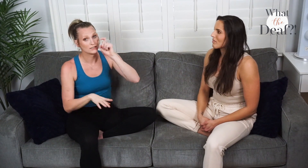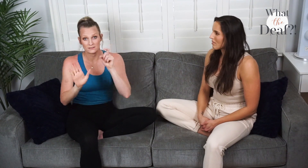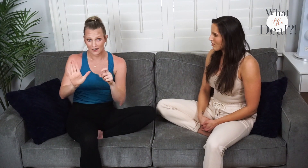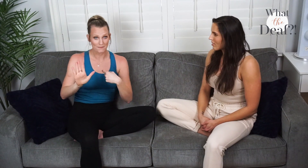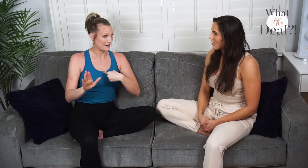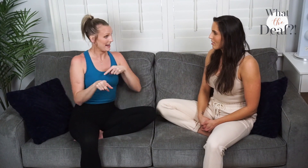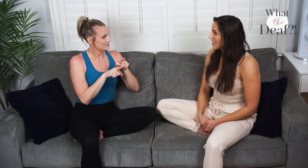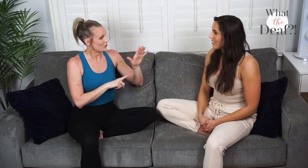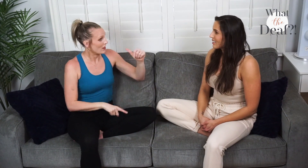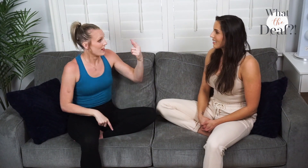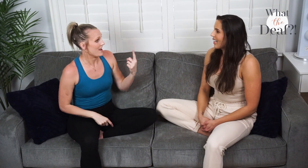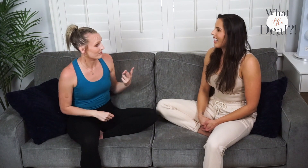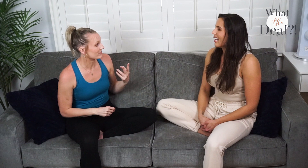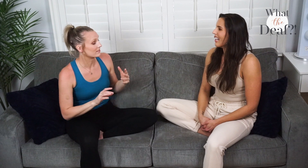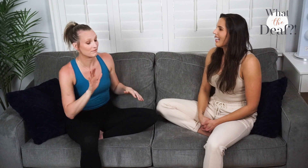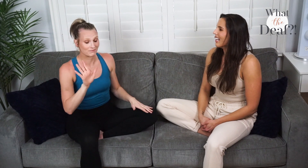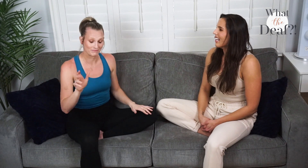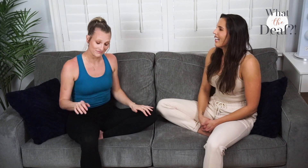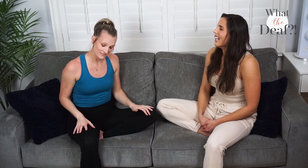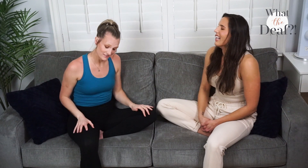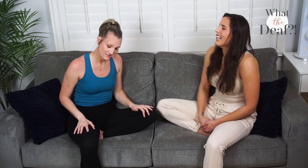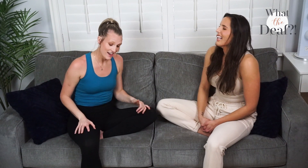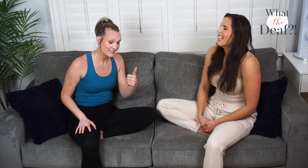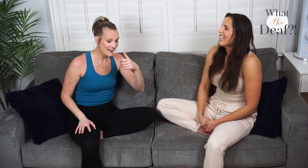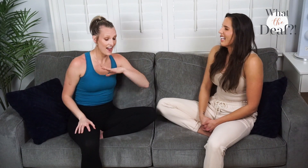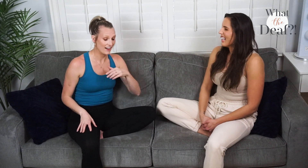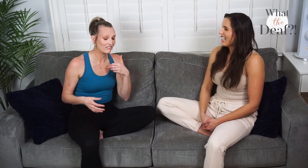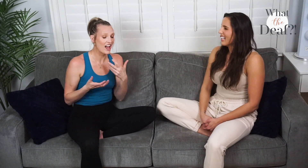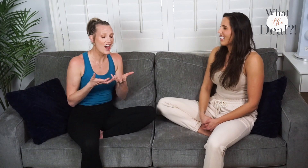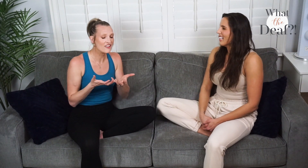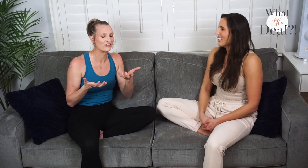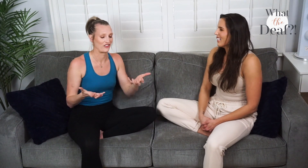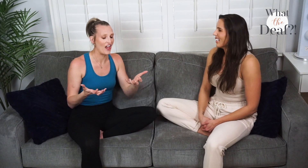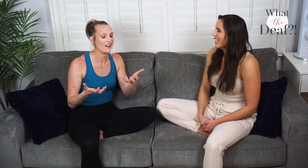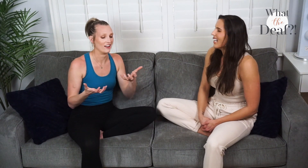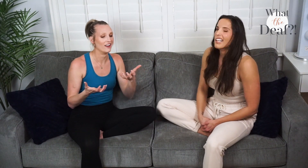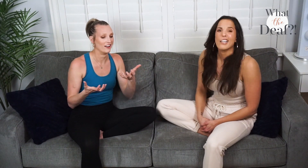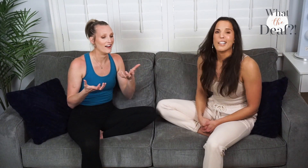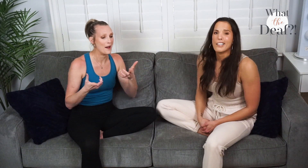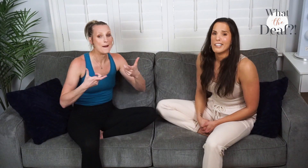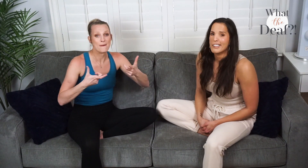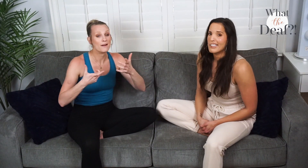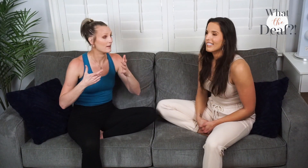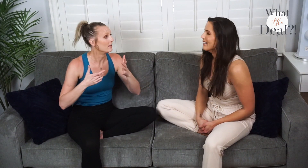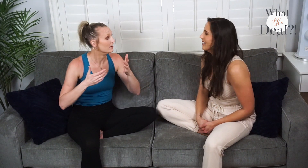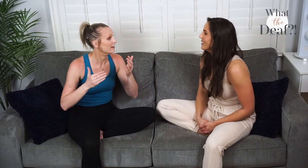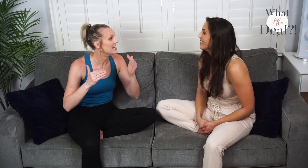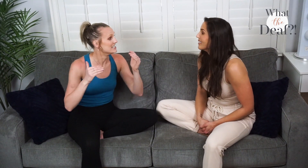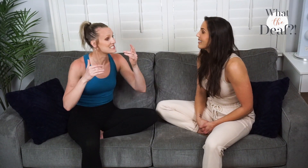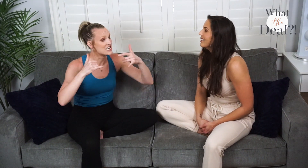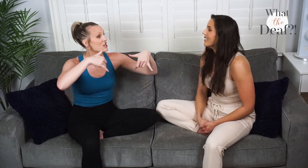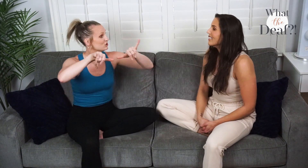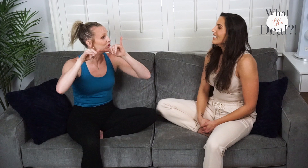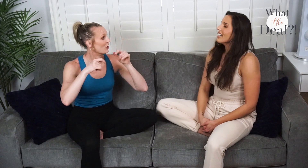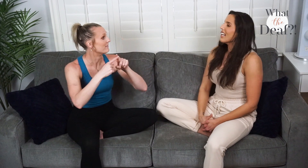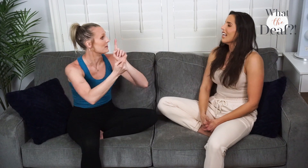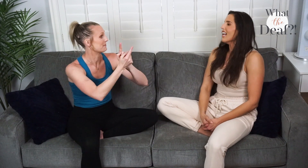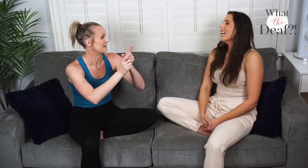Because girl, as your other half… [Both laugh] ...guys have a lot of… high standards to meet